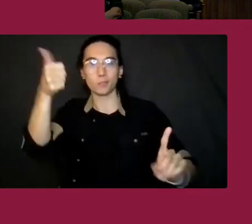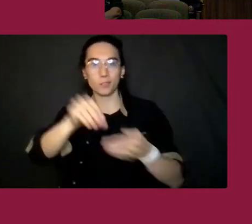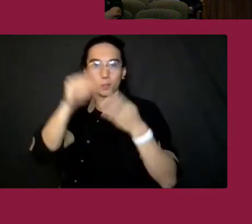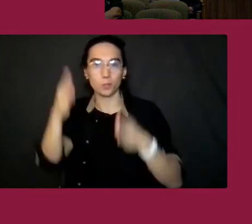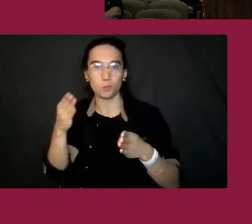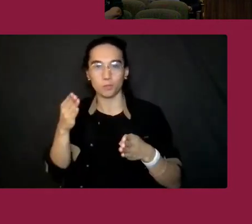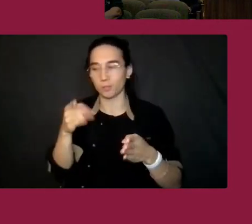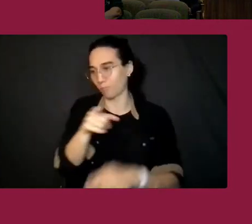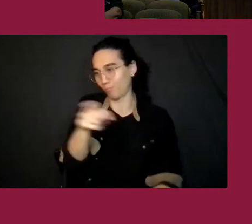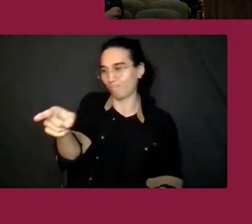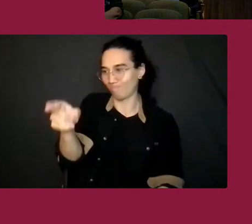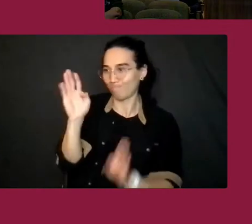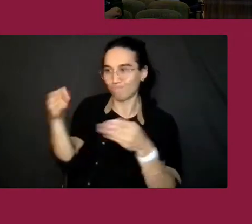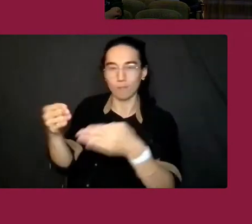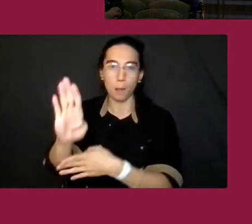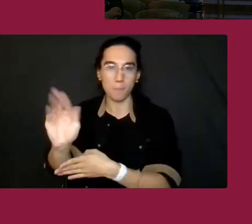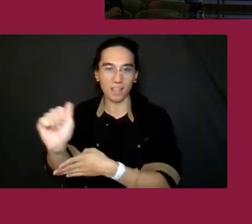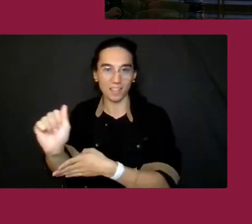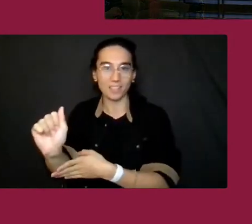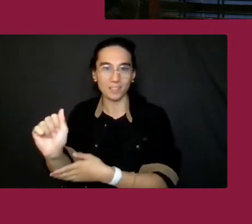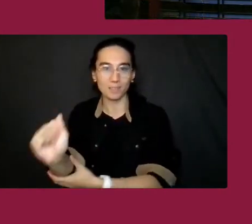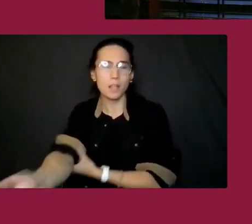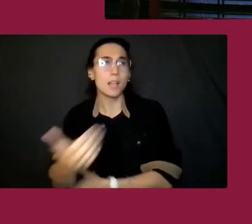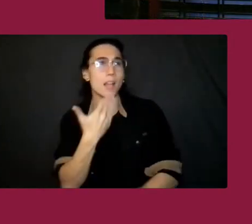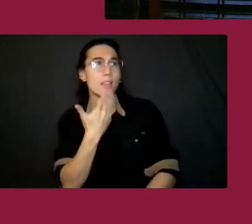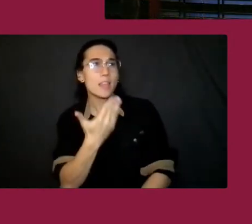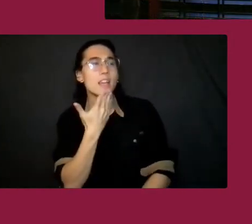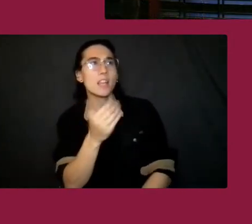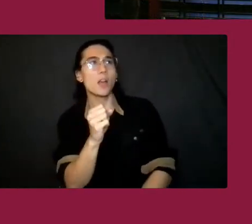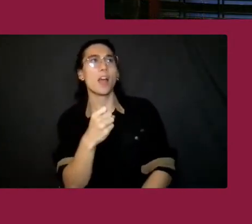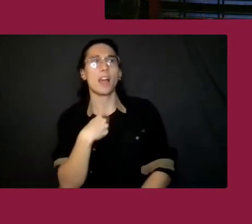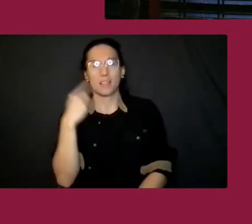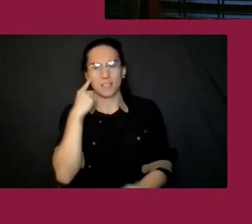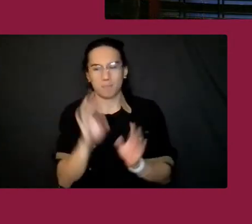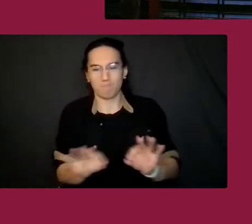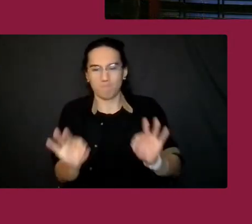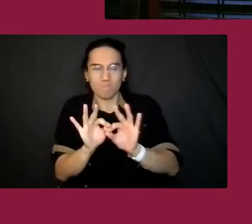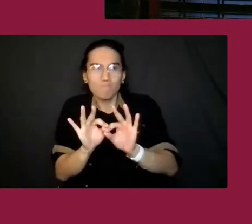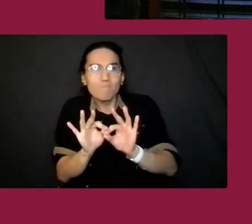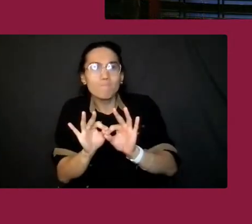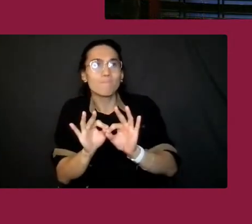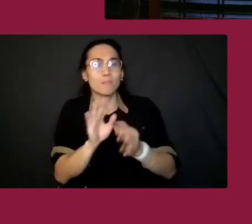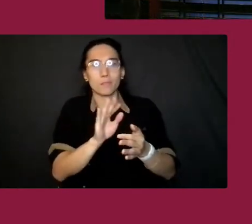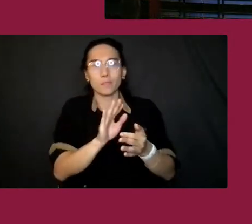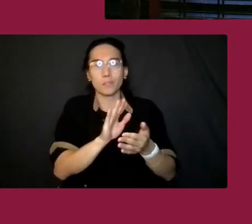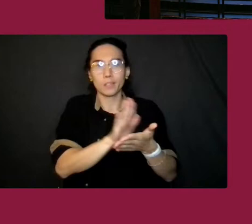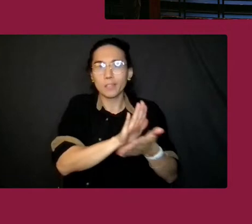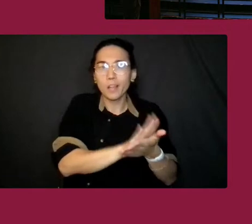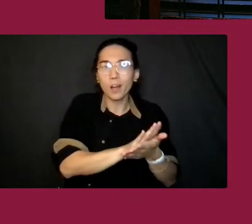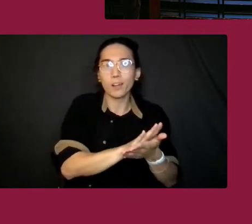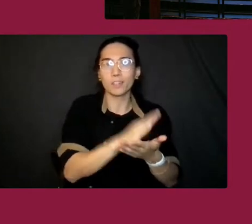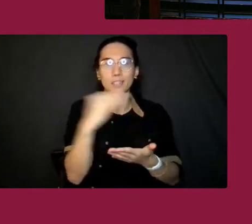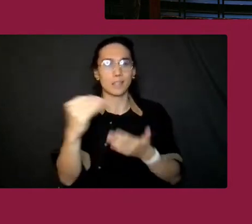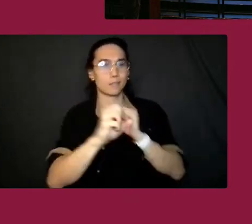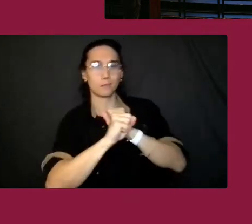Right. Thank you so much. I think it's important for the College and Marketing to be able to align those types of things and